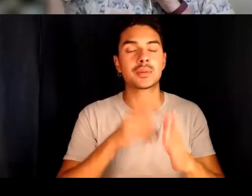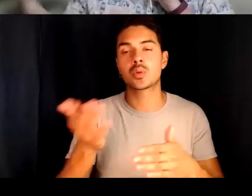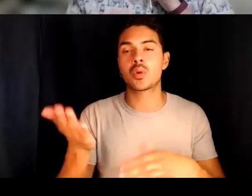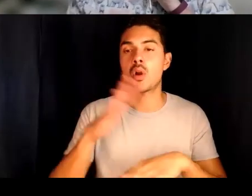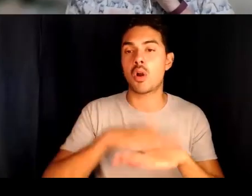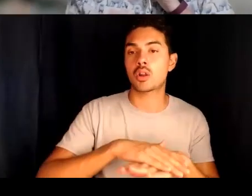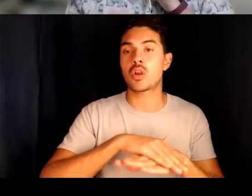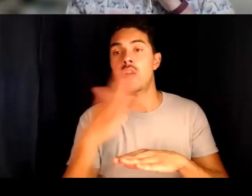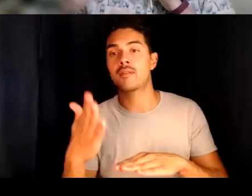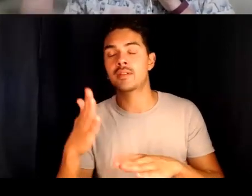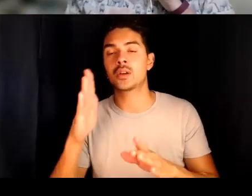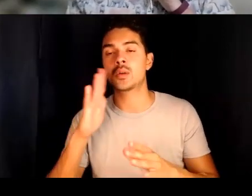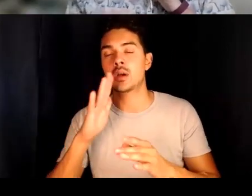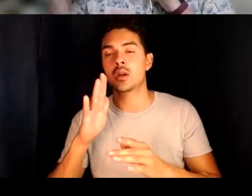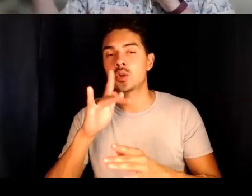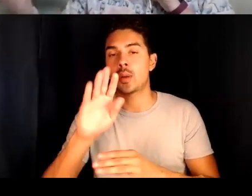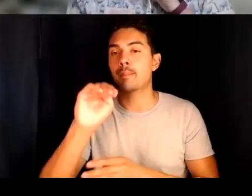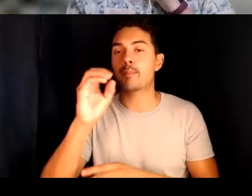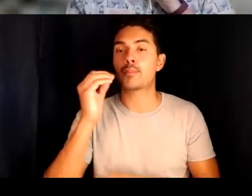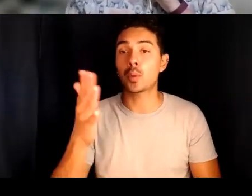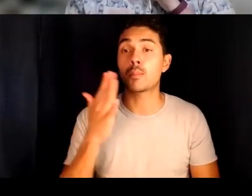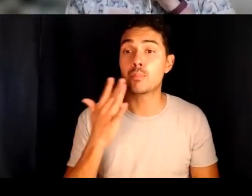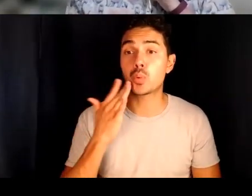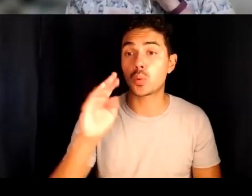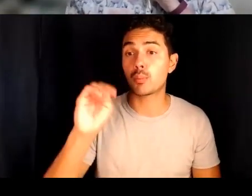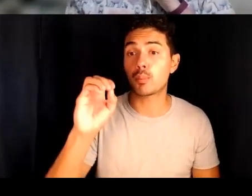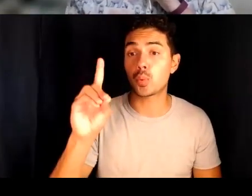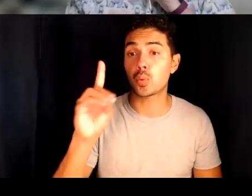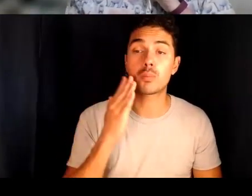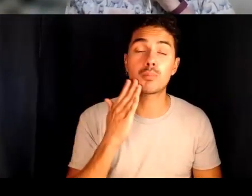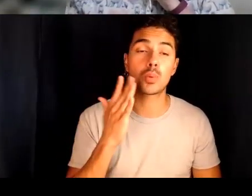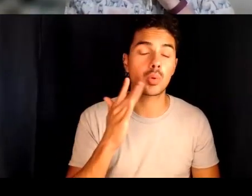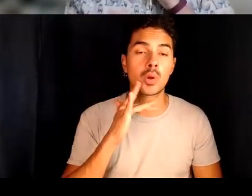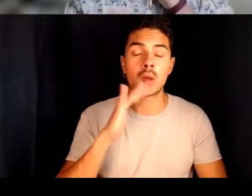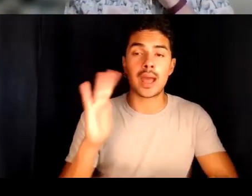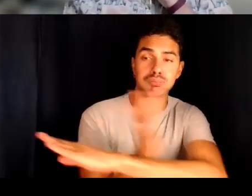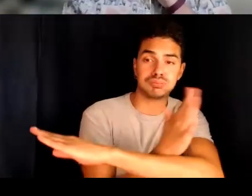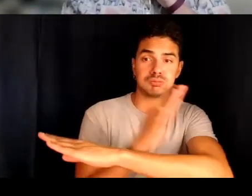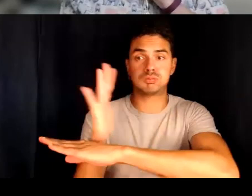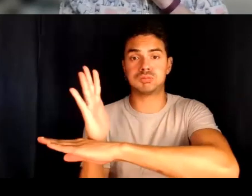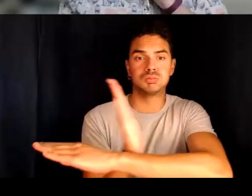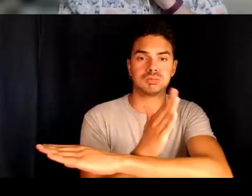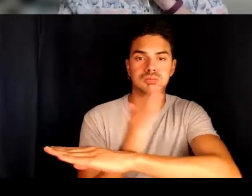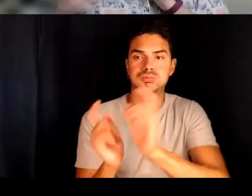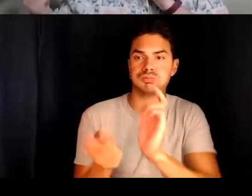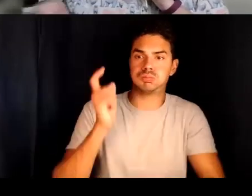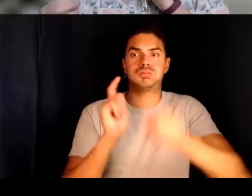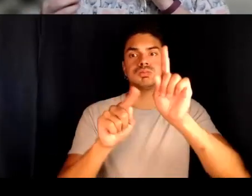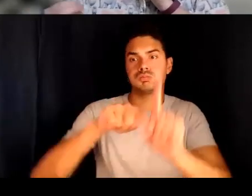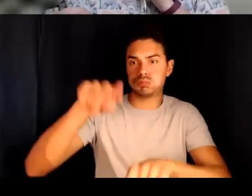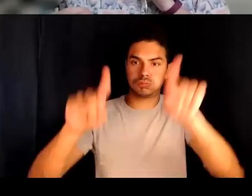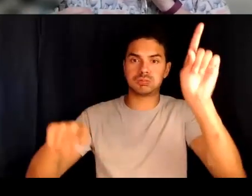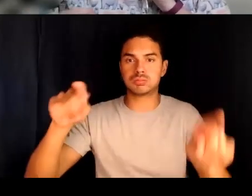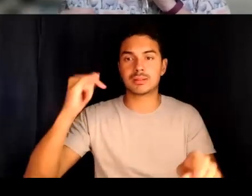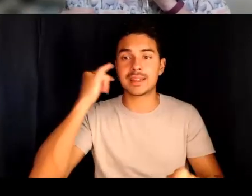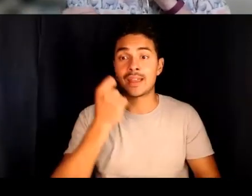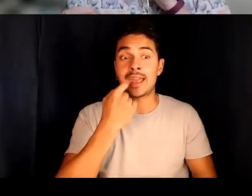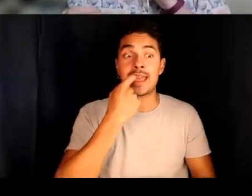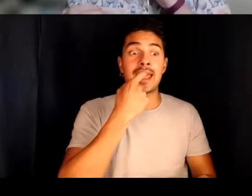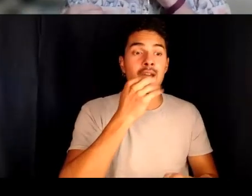can affect your mood, your behavior, how you feel in ways that don't always feel great,